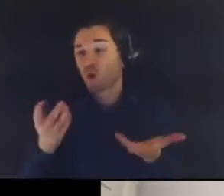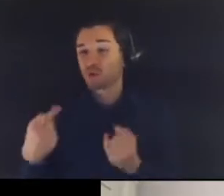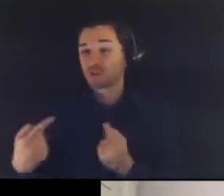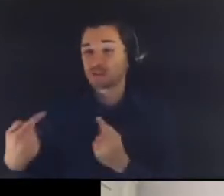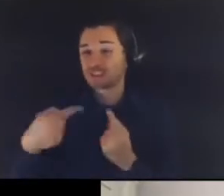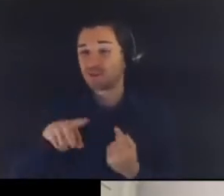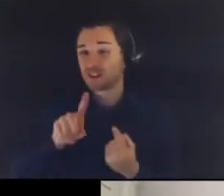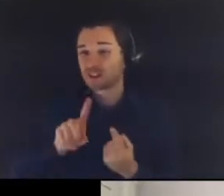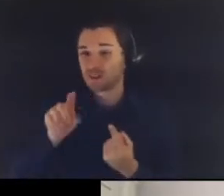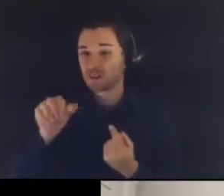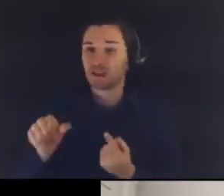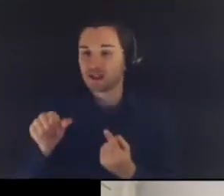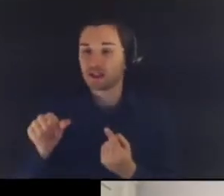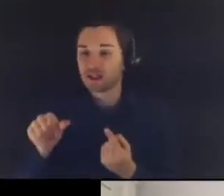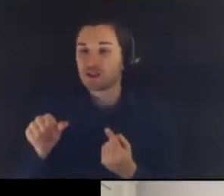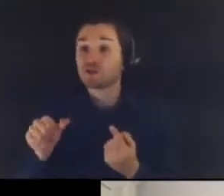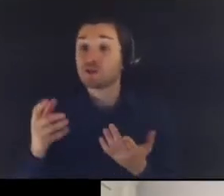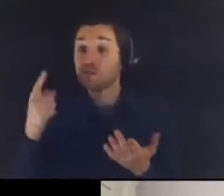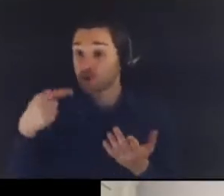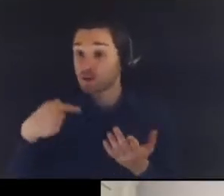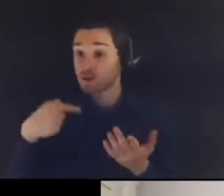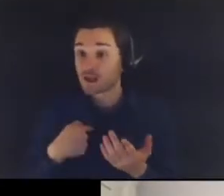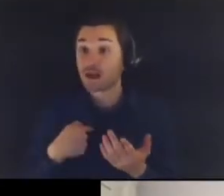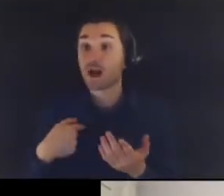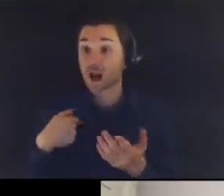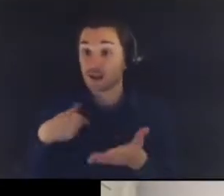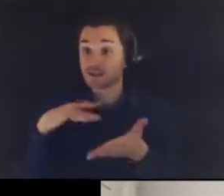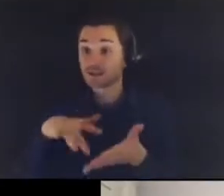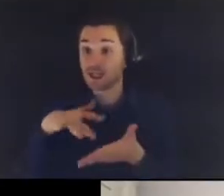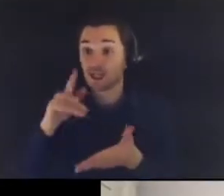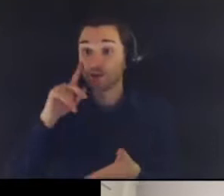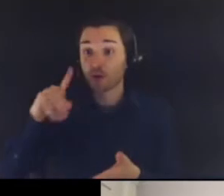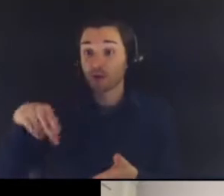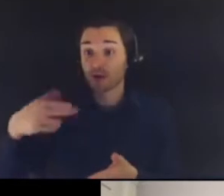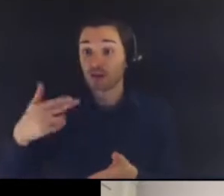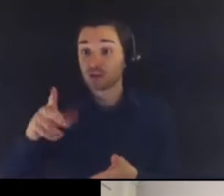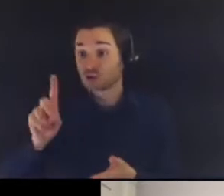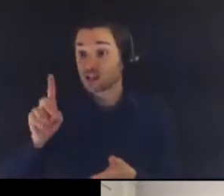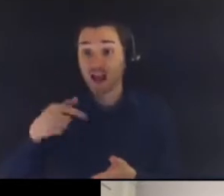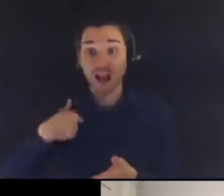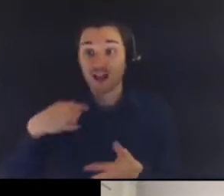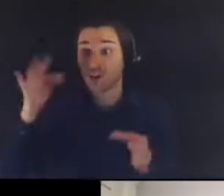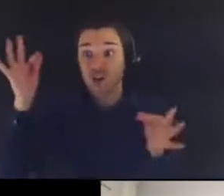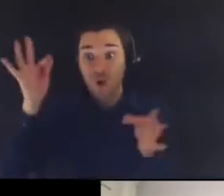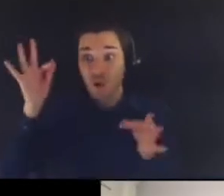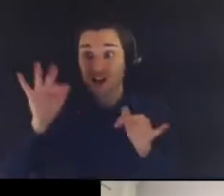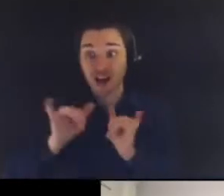research is conducted from things like that. I m a first-generation graduate student so